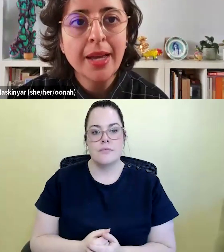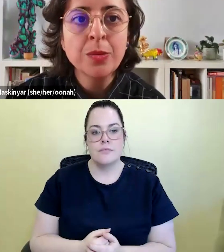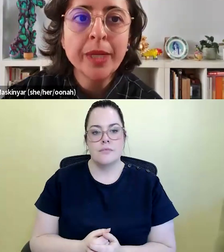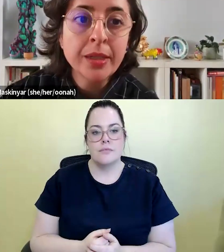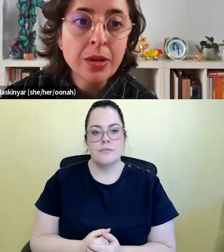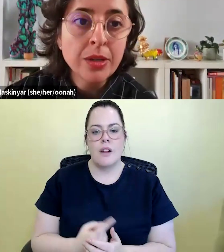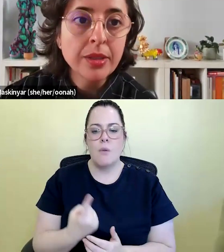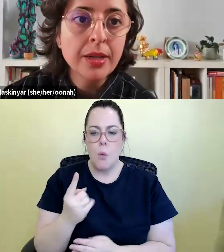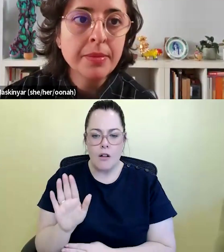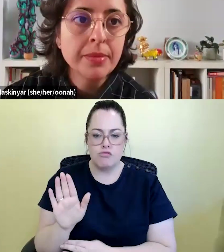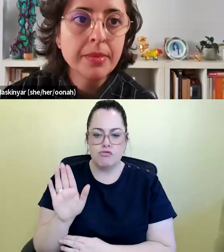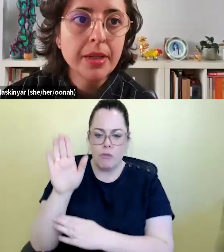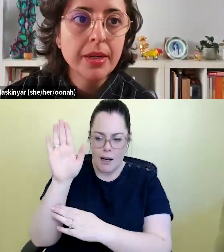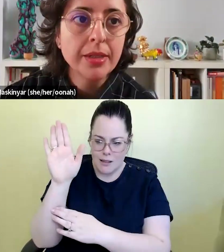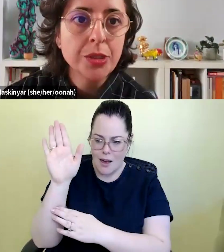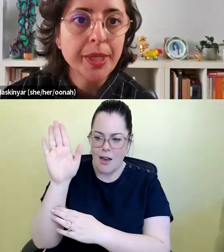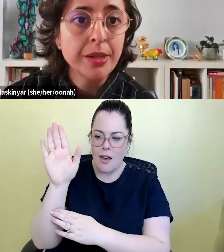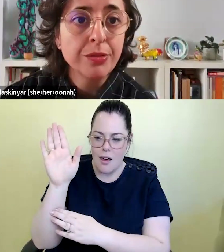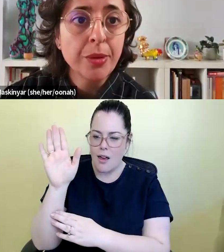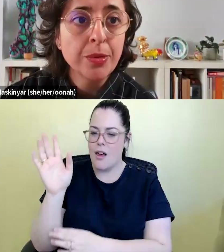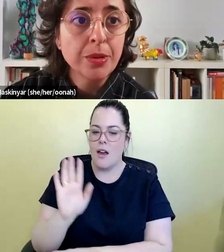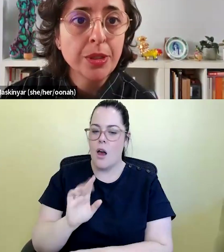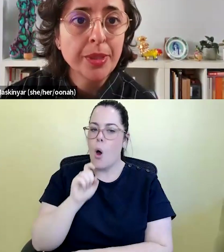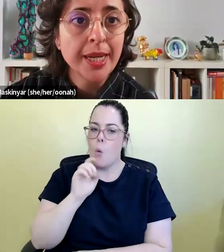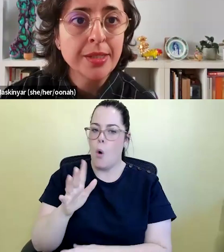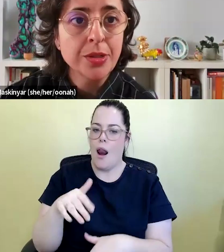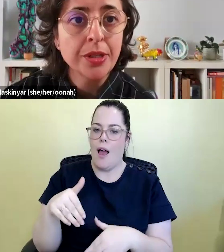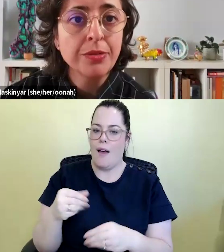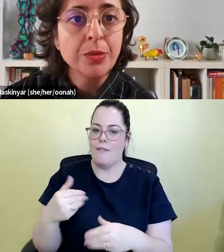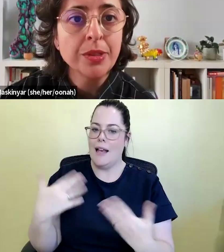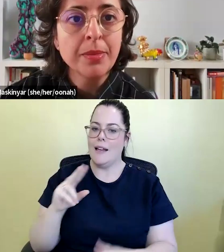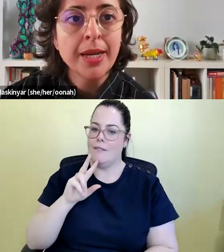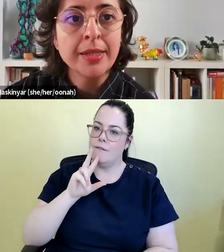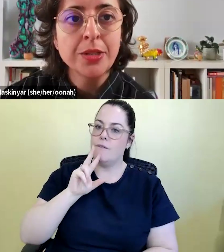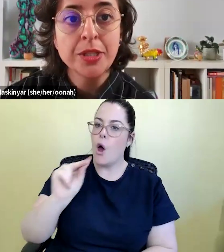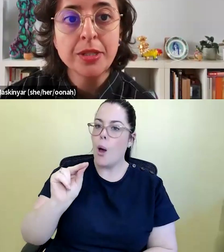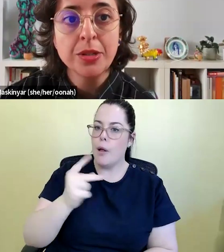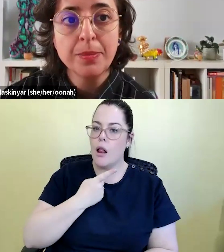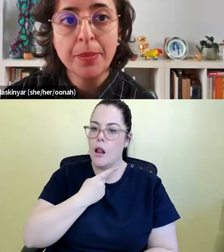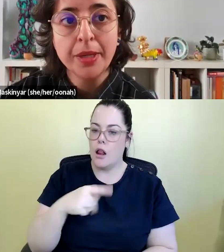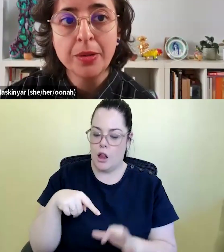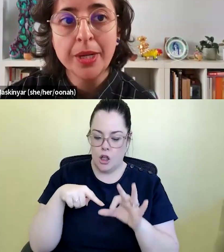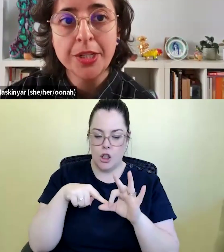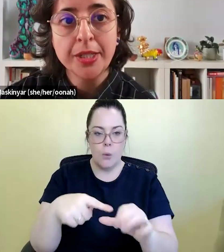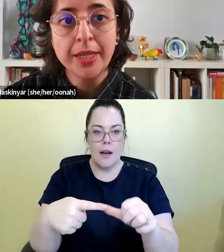hand. We are not doing any verbal Q&A's, so if you wouldn't mind putting your question